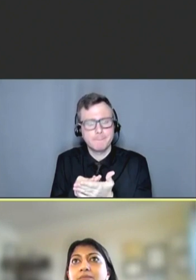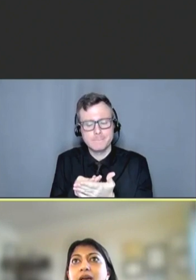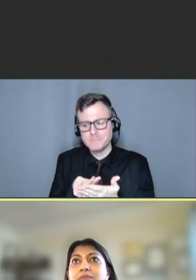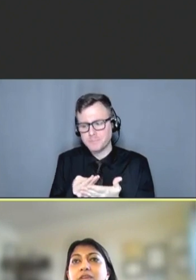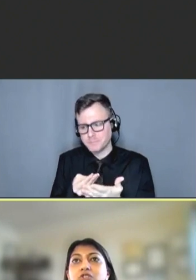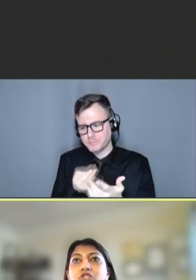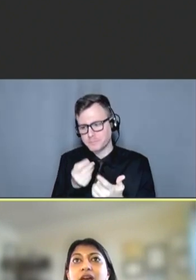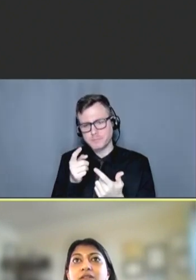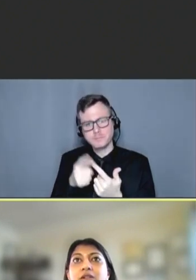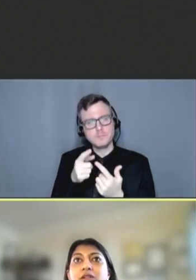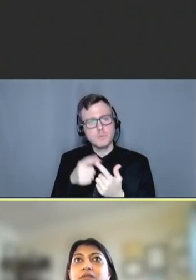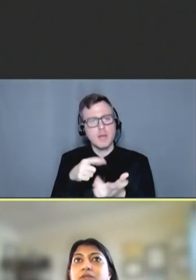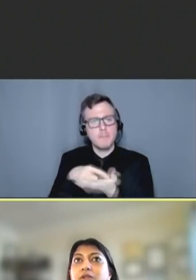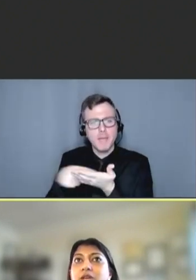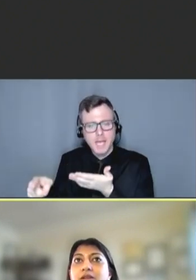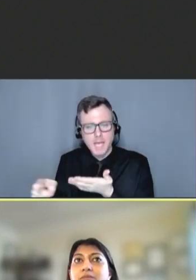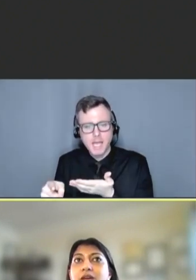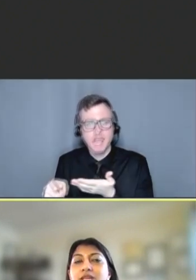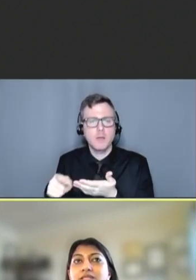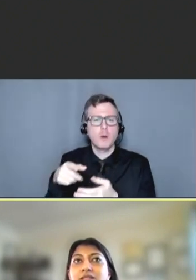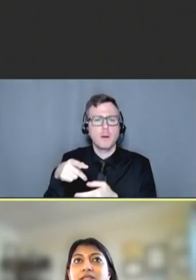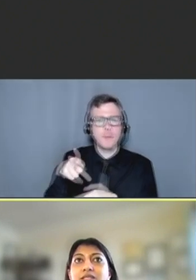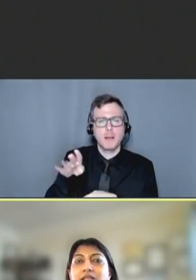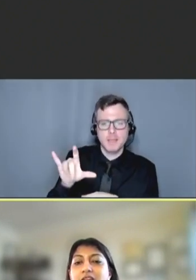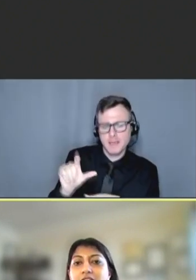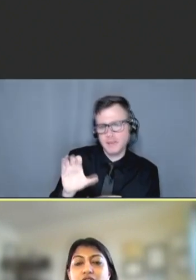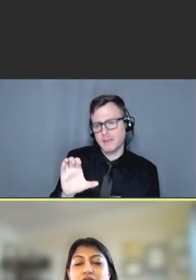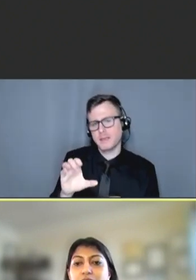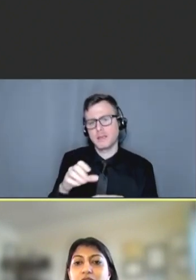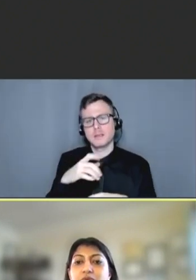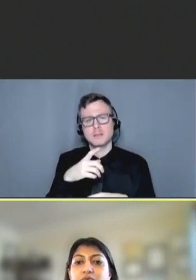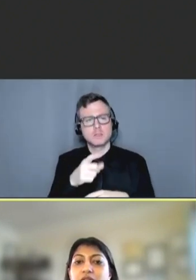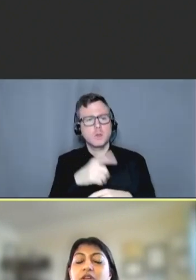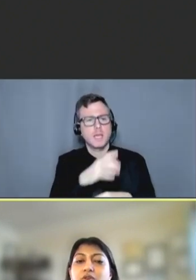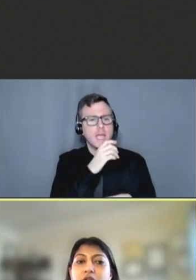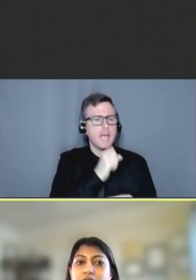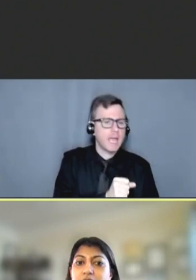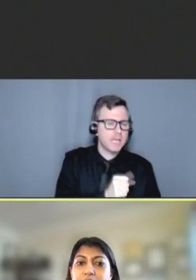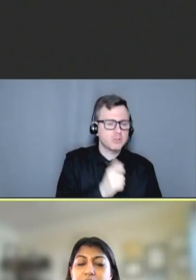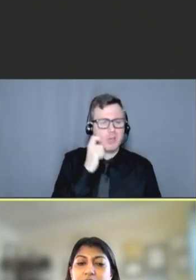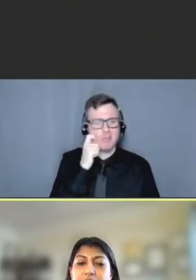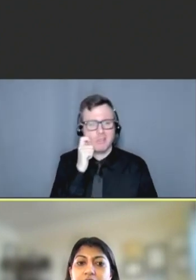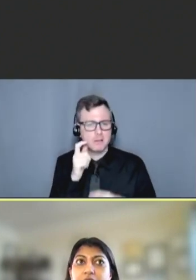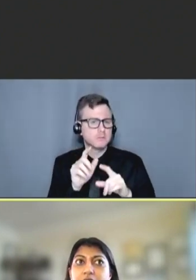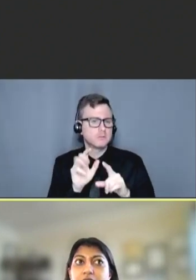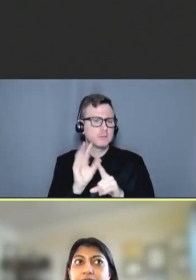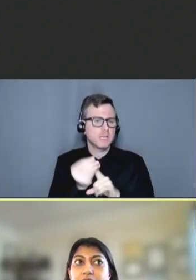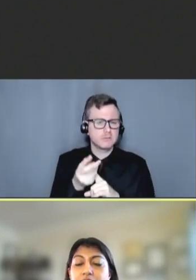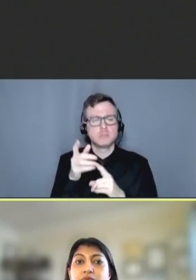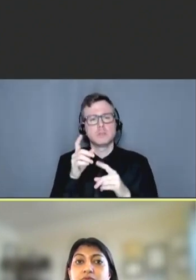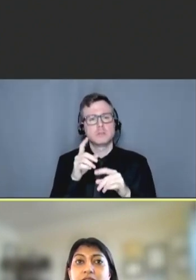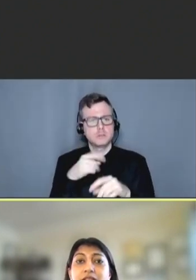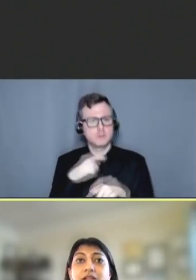payer channel, if you look at it by race-ethnicity, age group, so it really across the board really